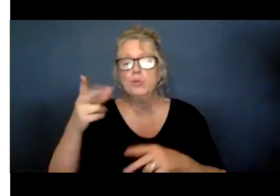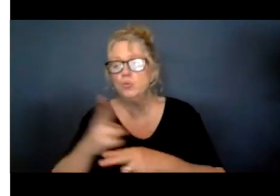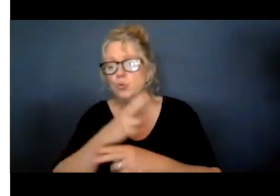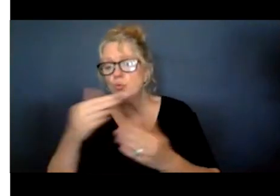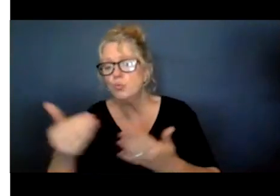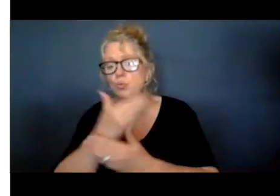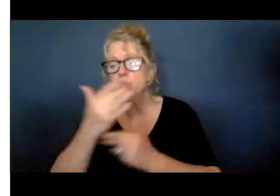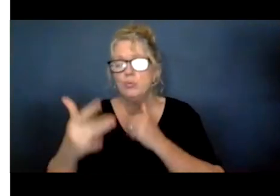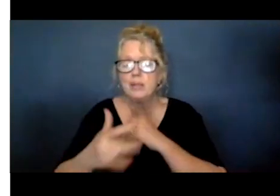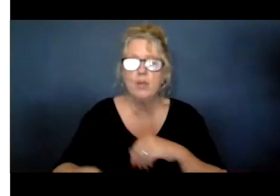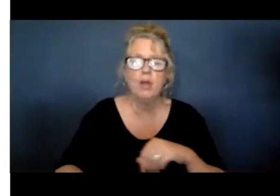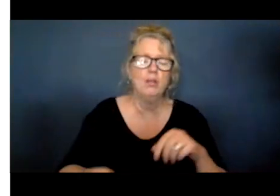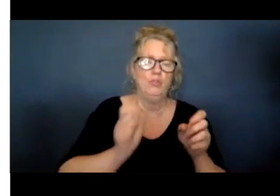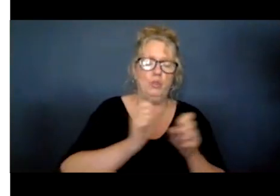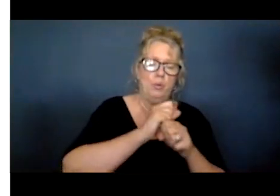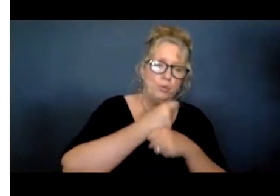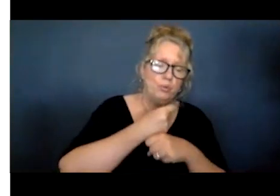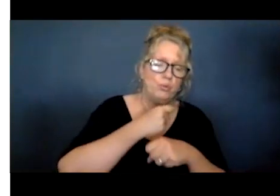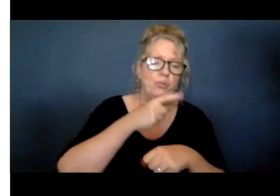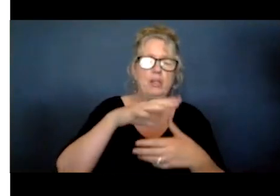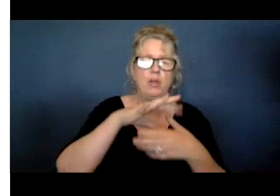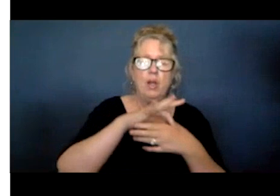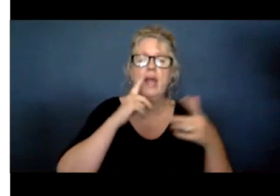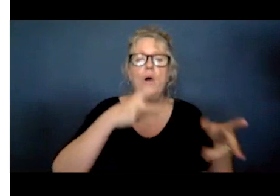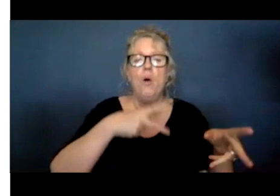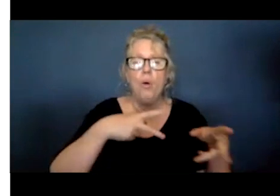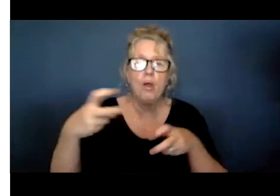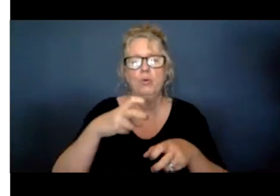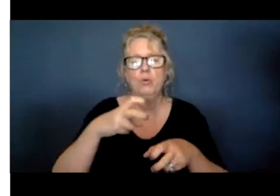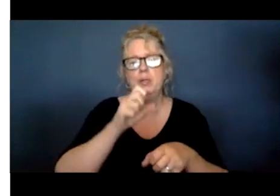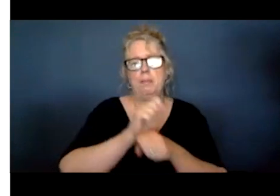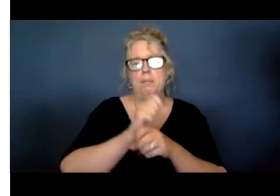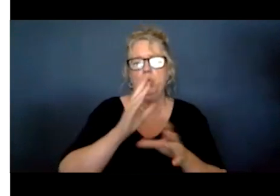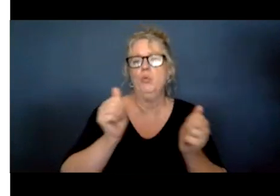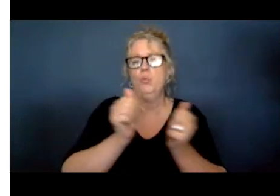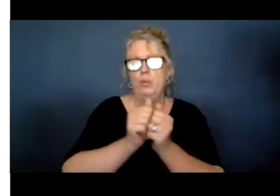producing content, or onboarding employees with disabilities. It's important to have